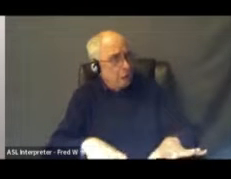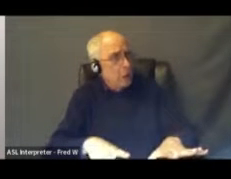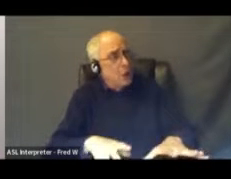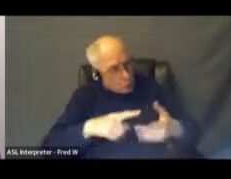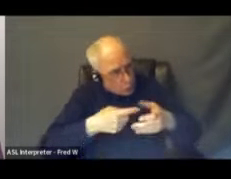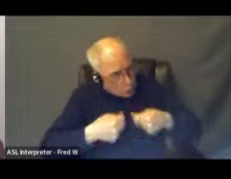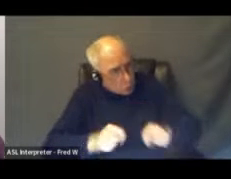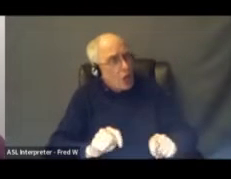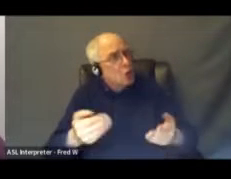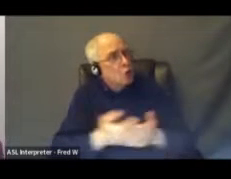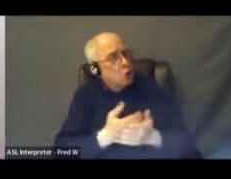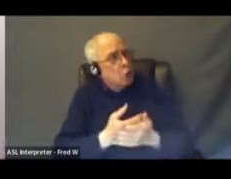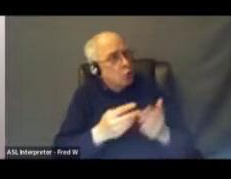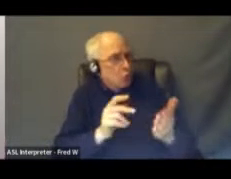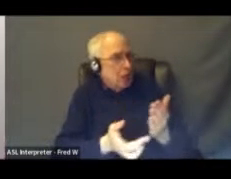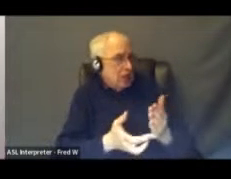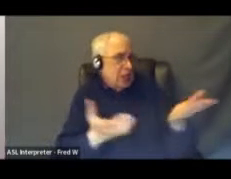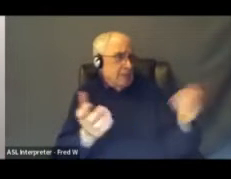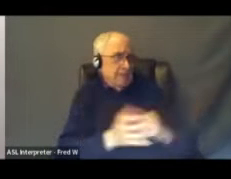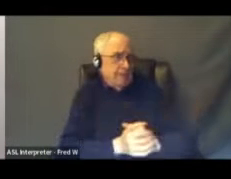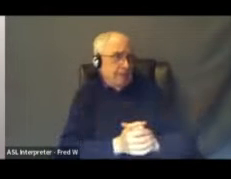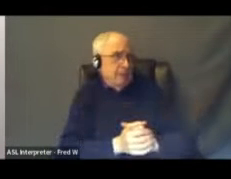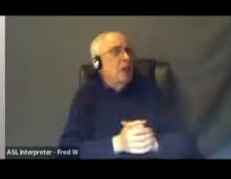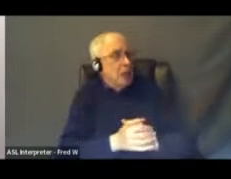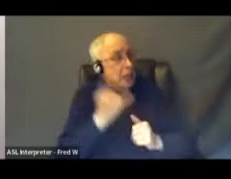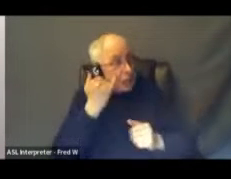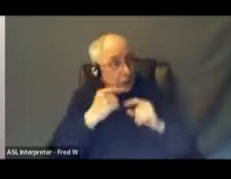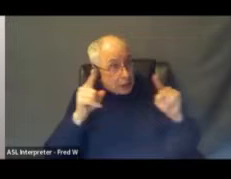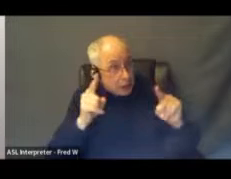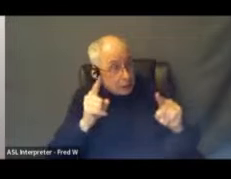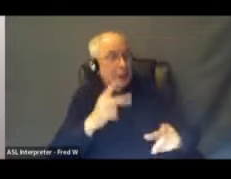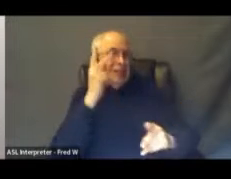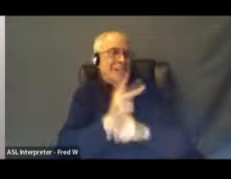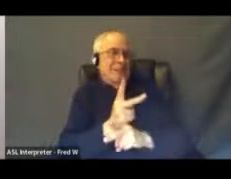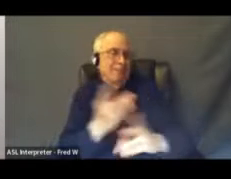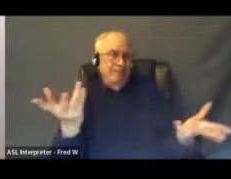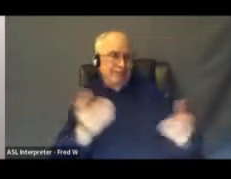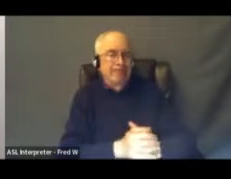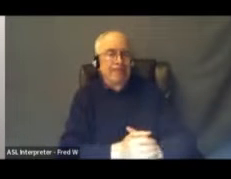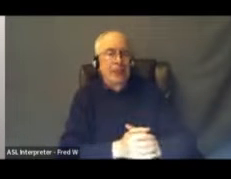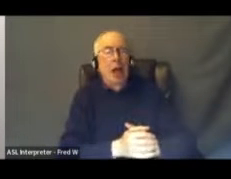it. The next step of the protocol after working through